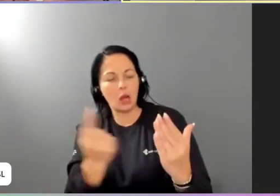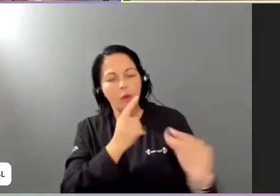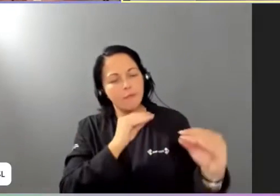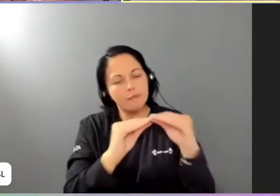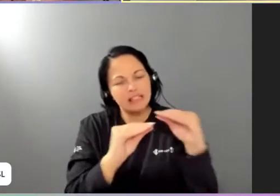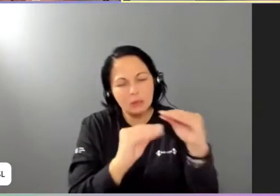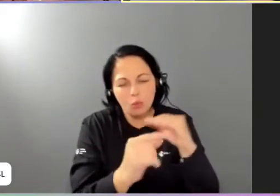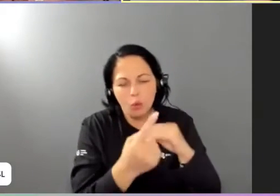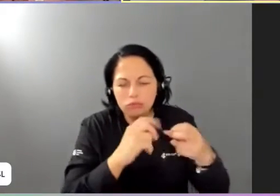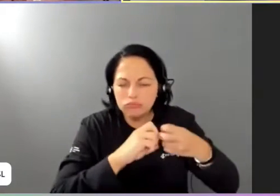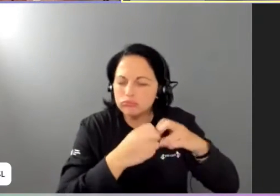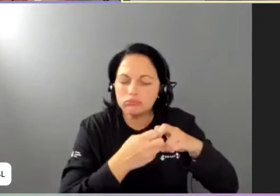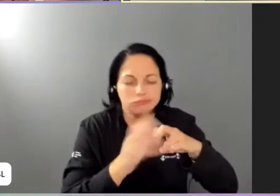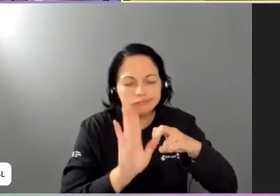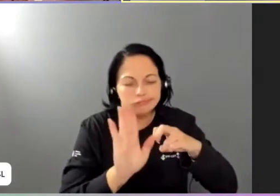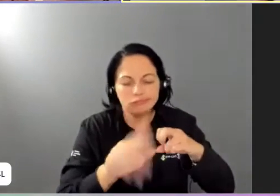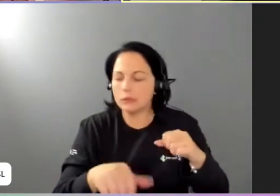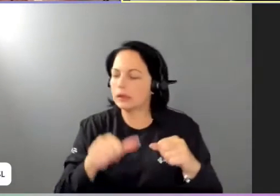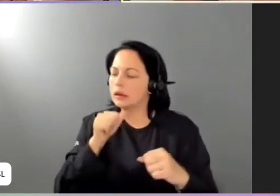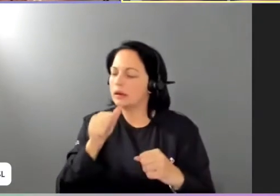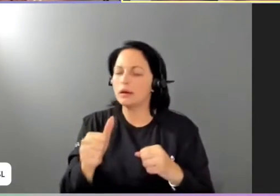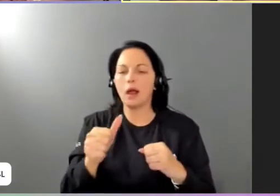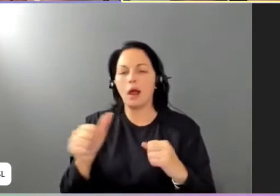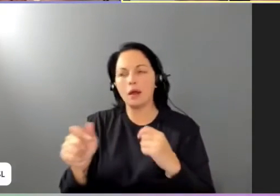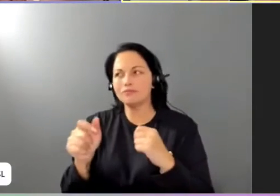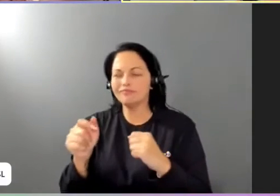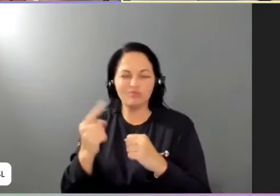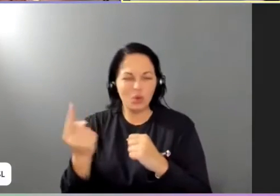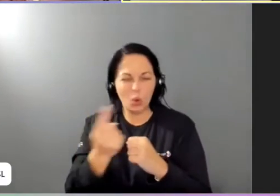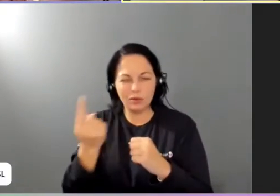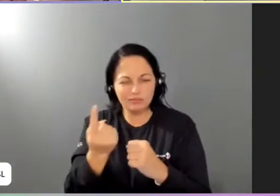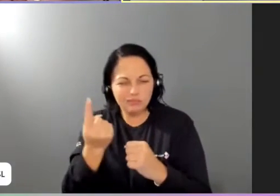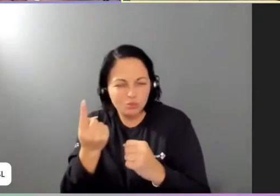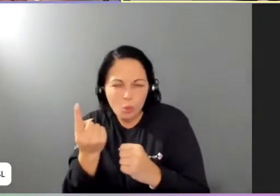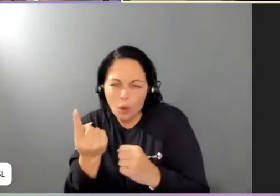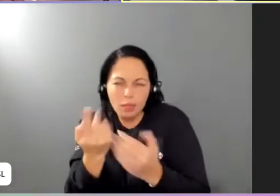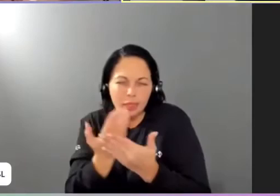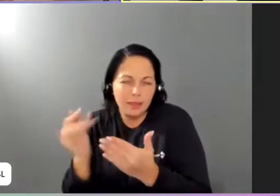the maturity model process. Is looking at accessibility holistically. It's not just